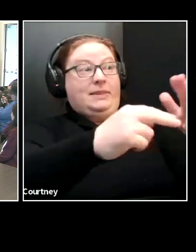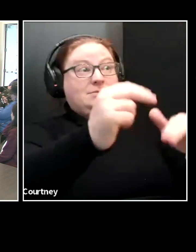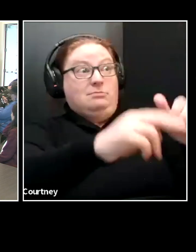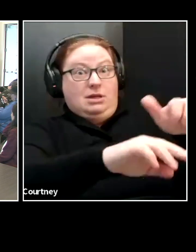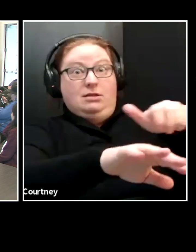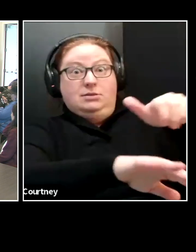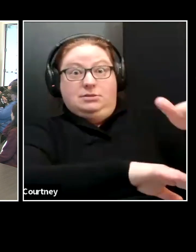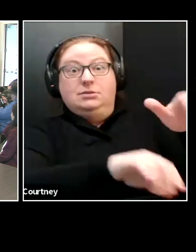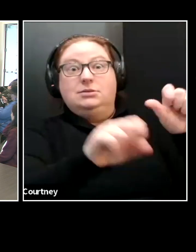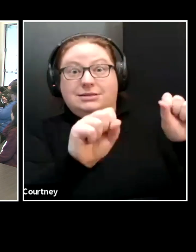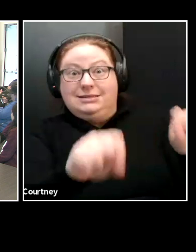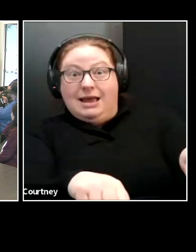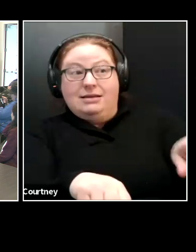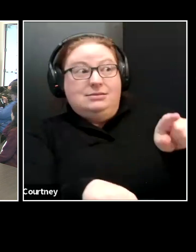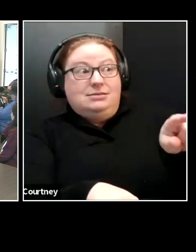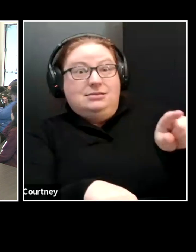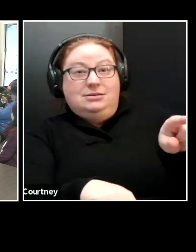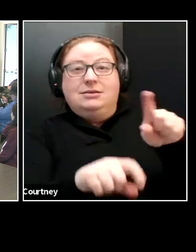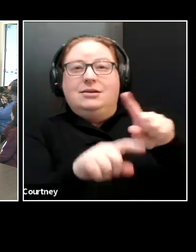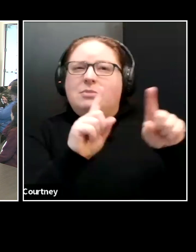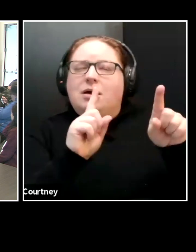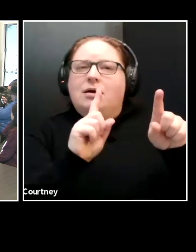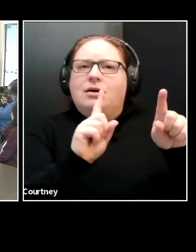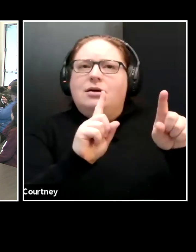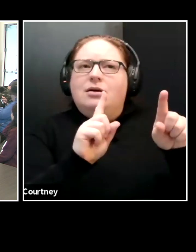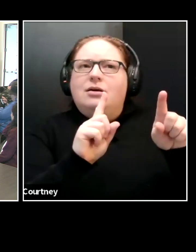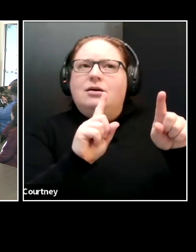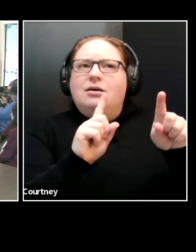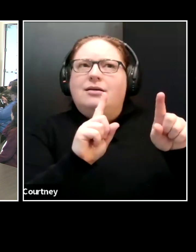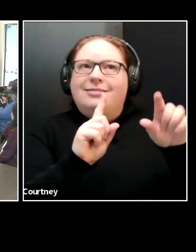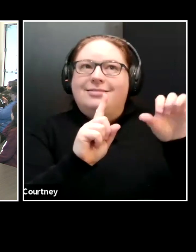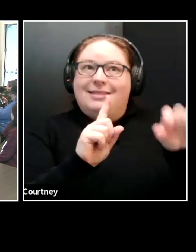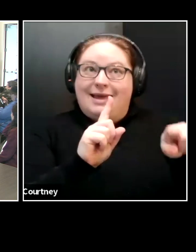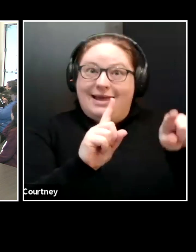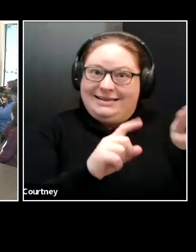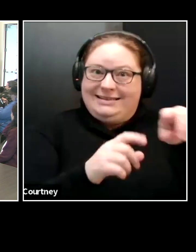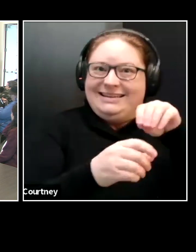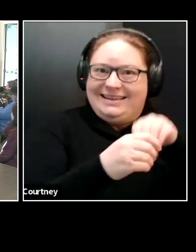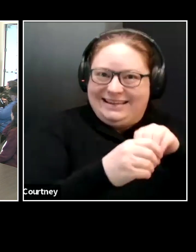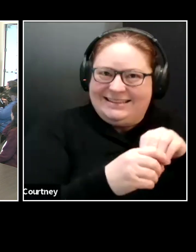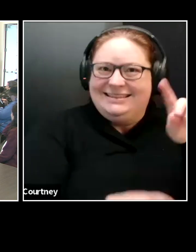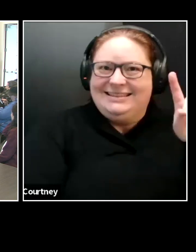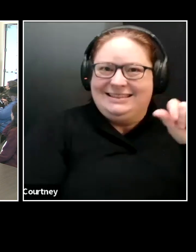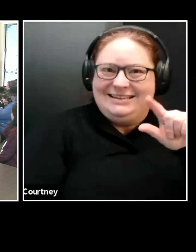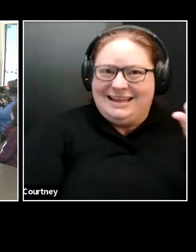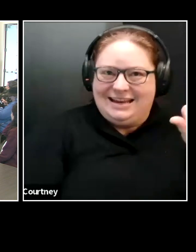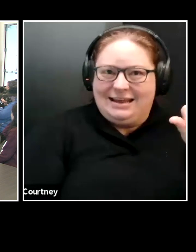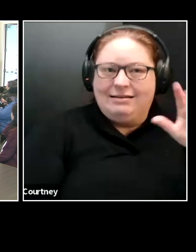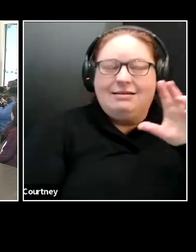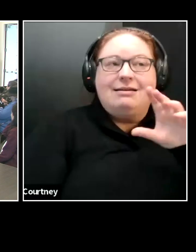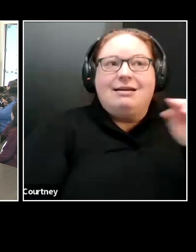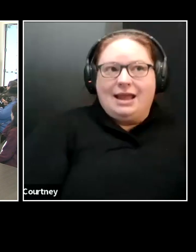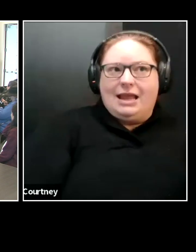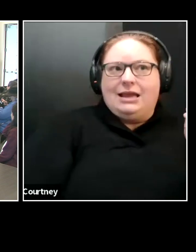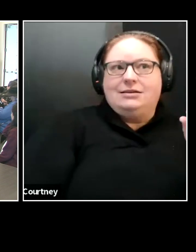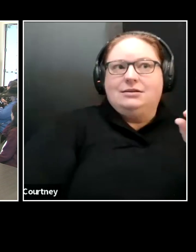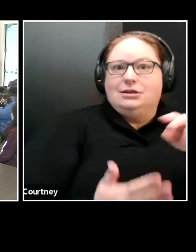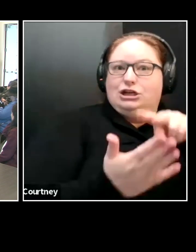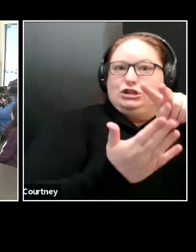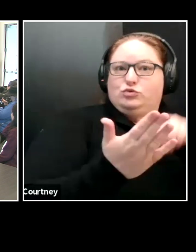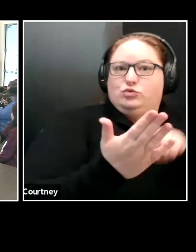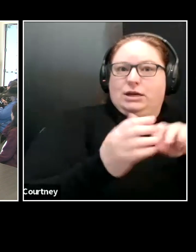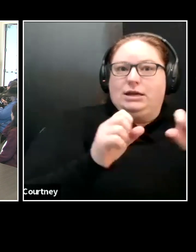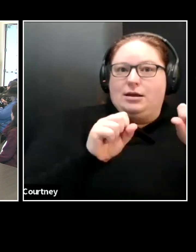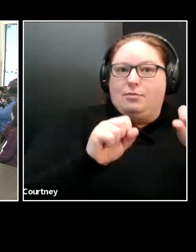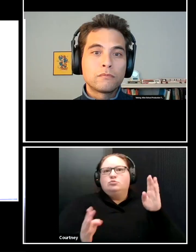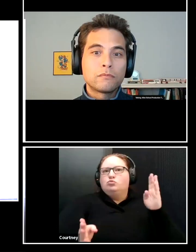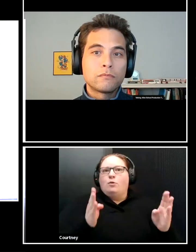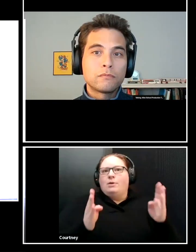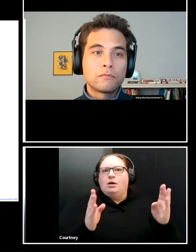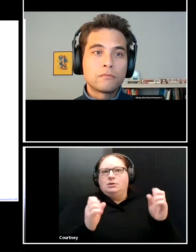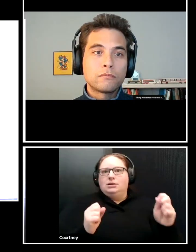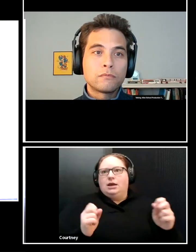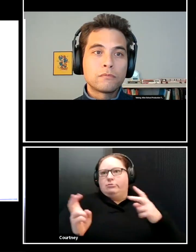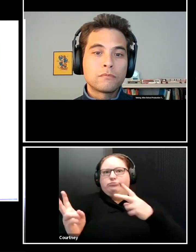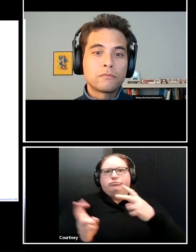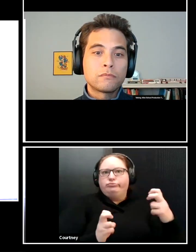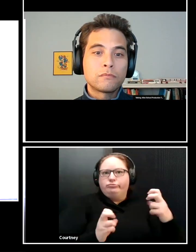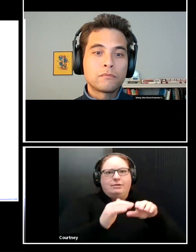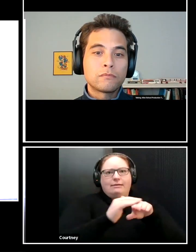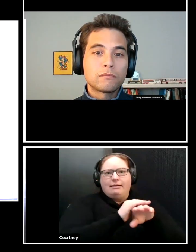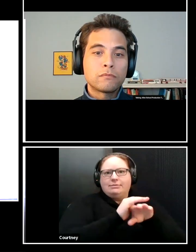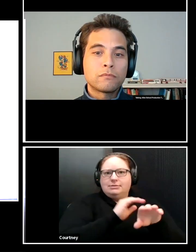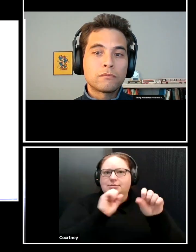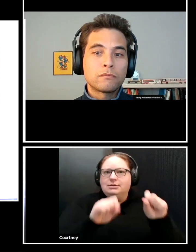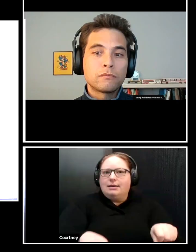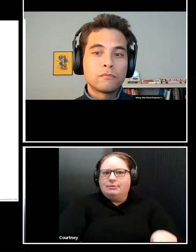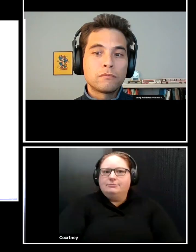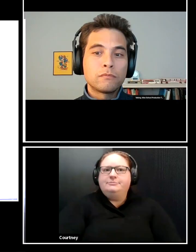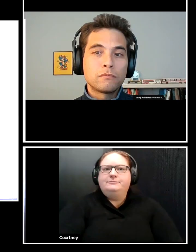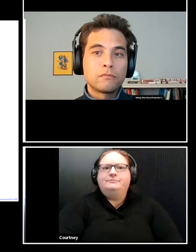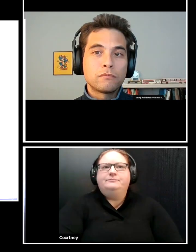that's in in the data and it's readable in an equitable way by everybody's sidekick robot.